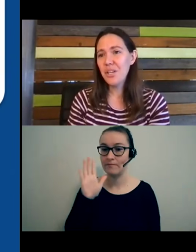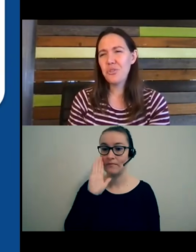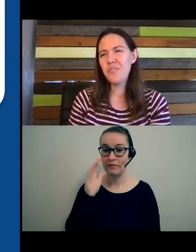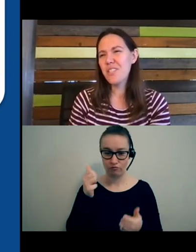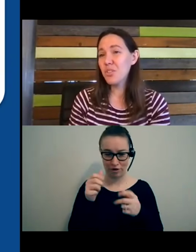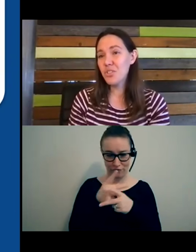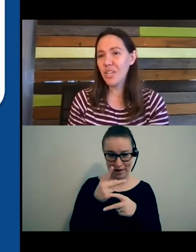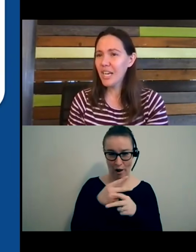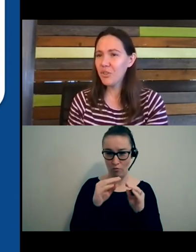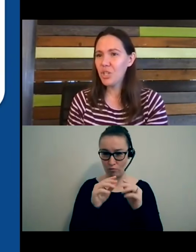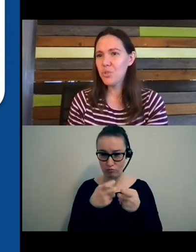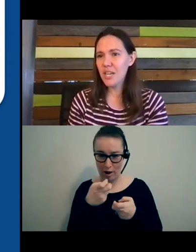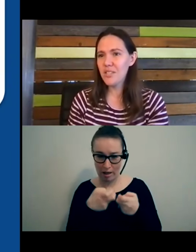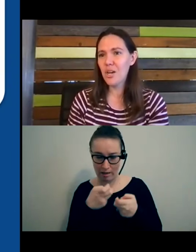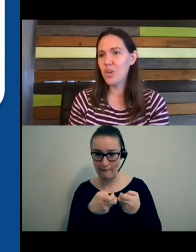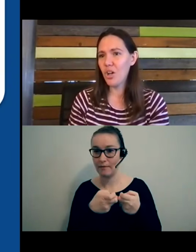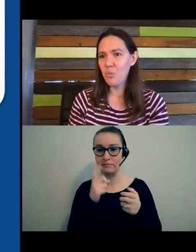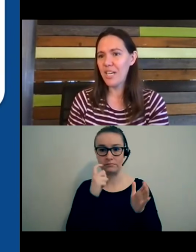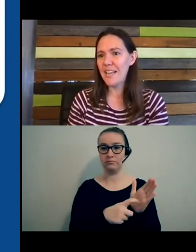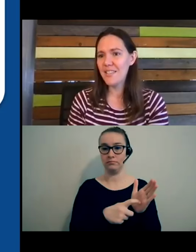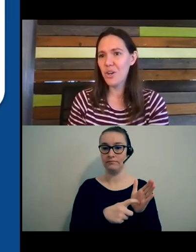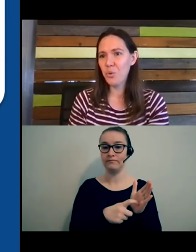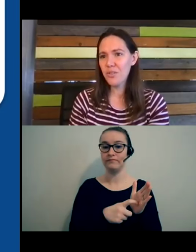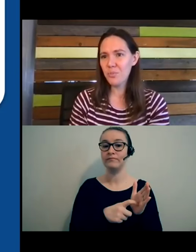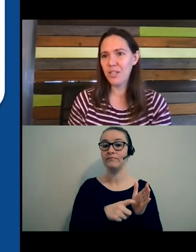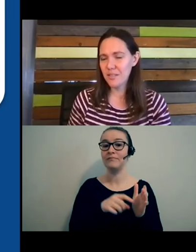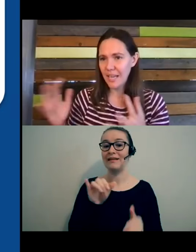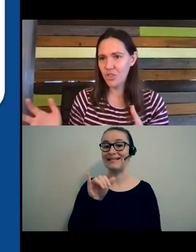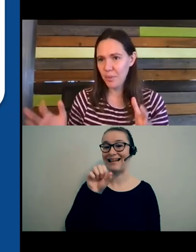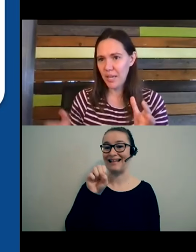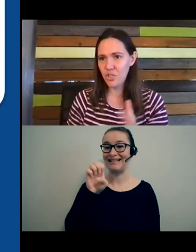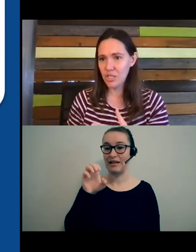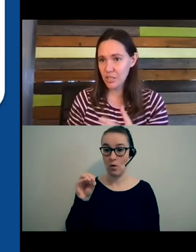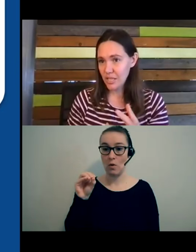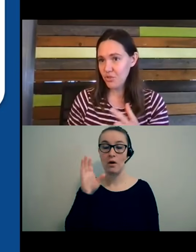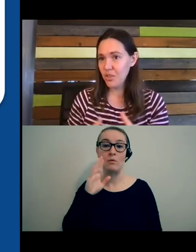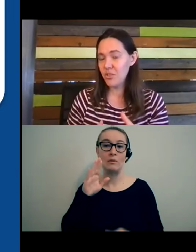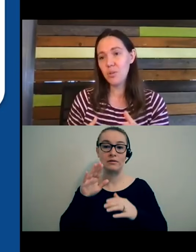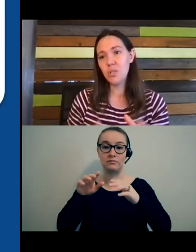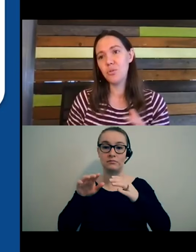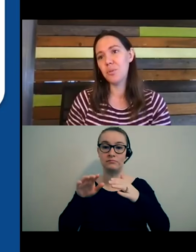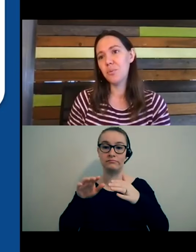Sort of similar to how Yoast SEO or All in One SEO works where it scans your page and tells you things you can do to improve it.